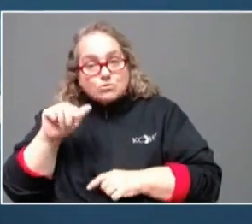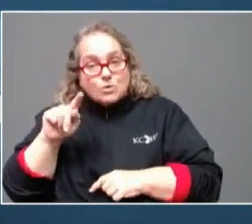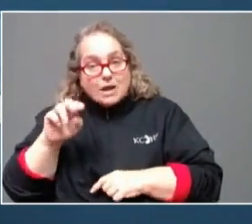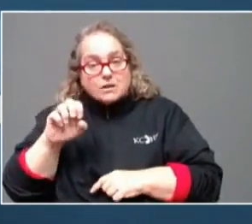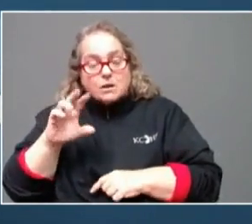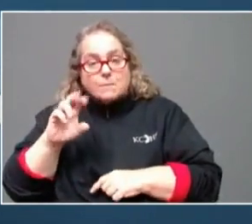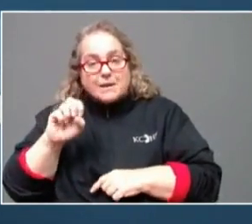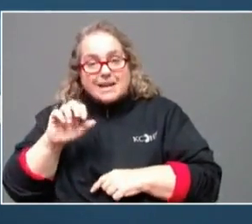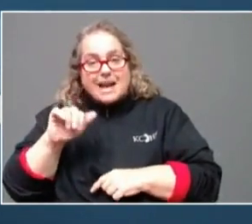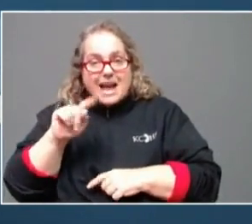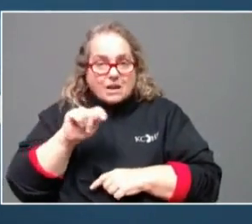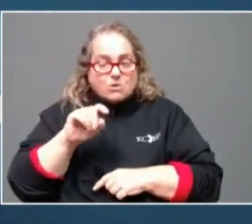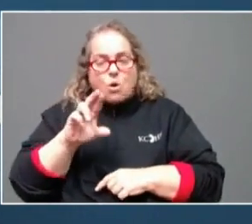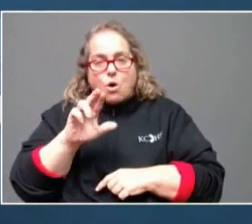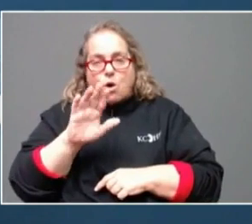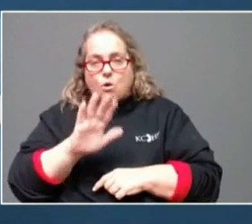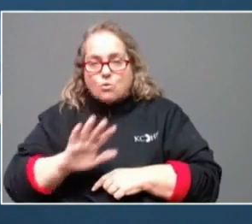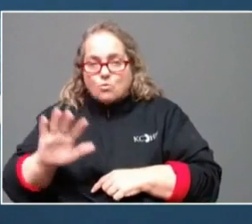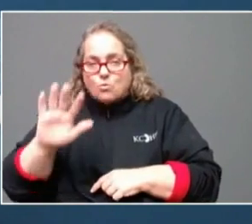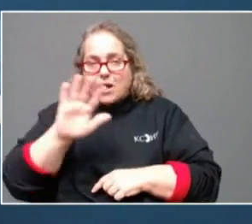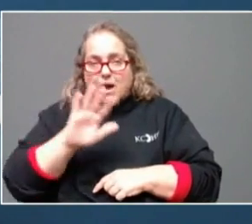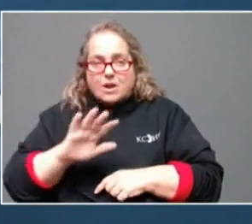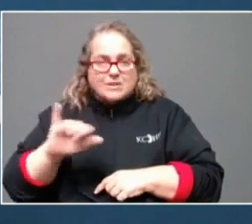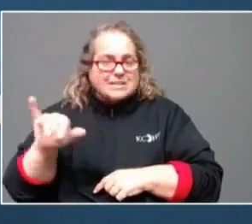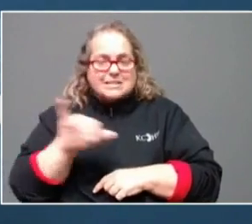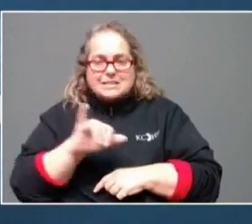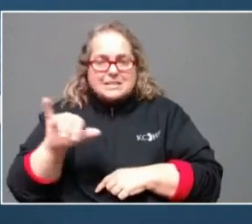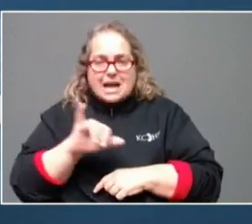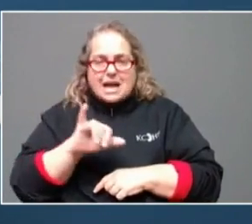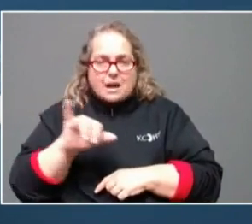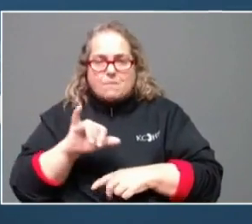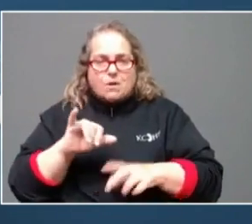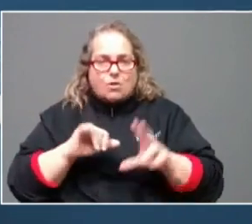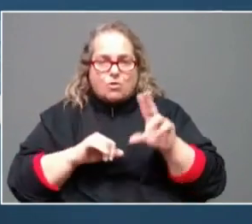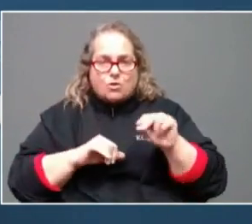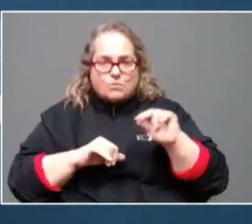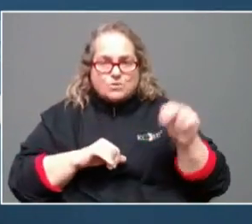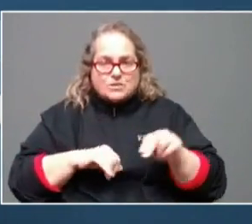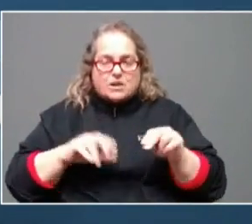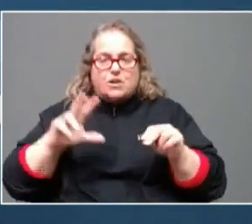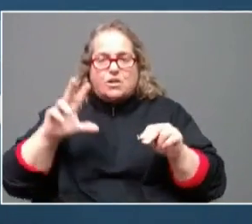around the same positivity rates. So the number that we don't have that we